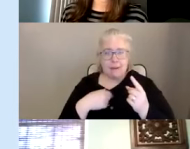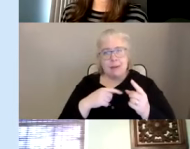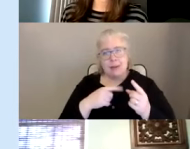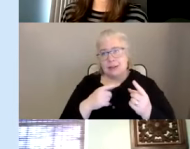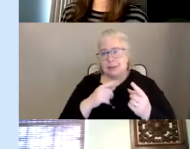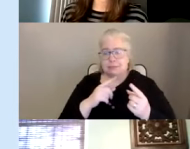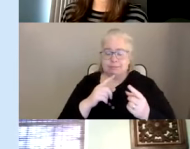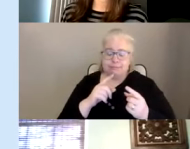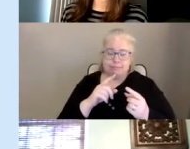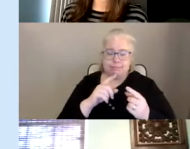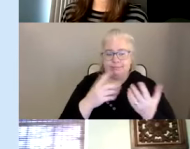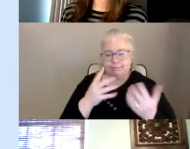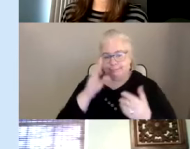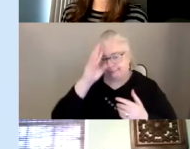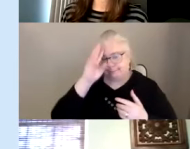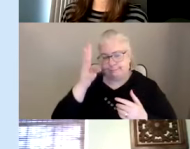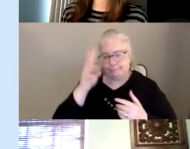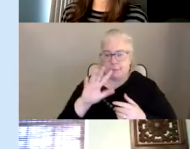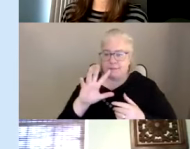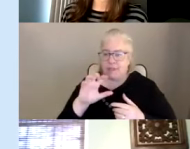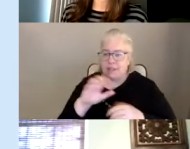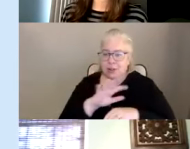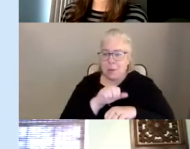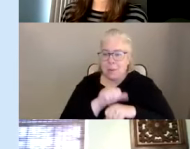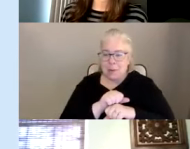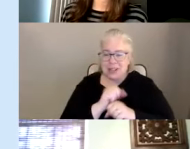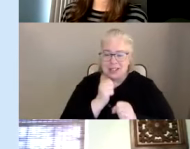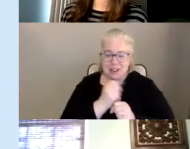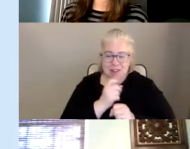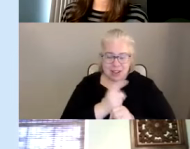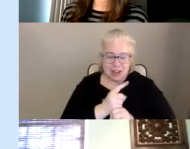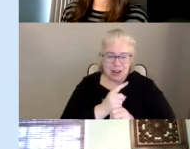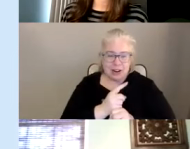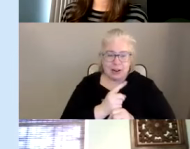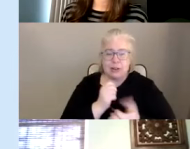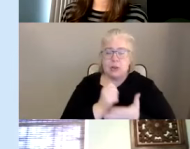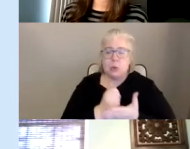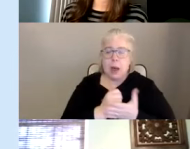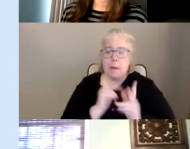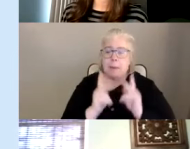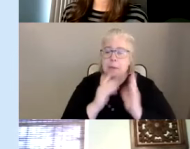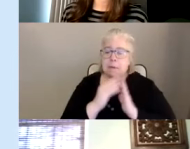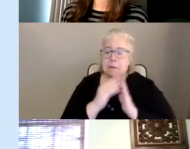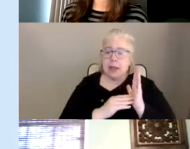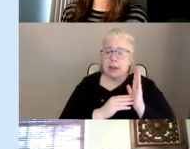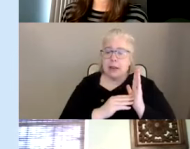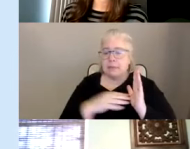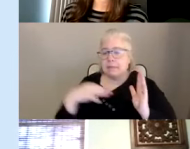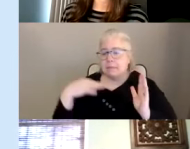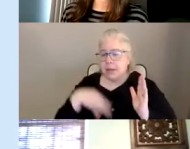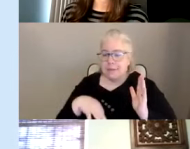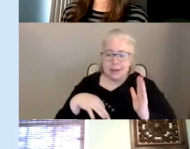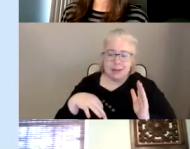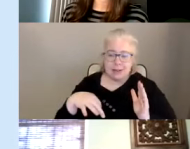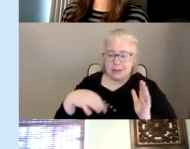Here our made up number is 500. To help consumers to fill out the benefits application form.